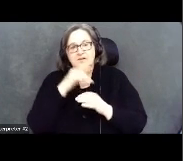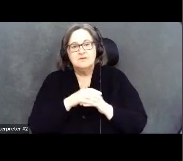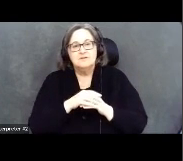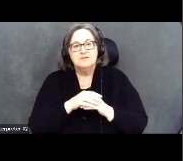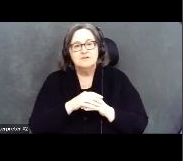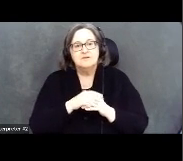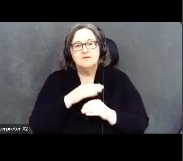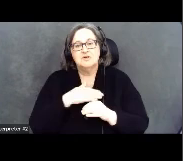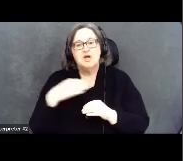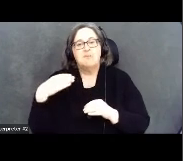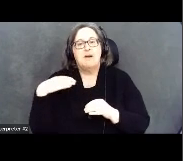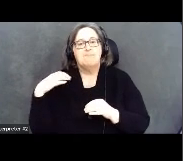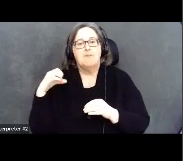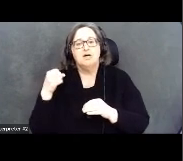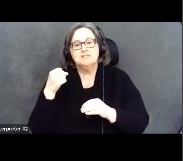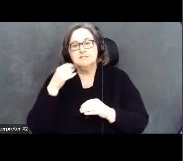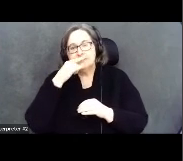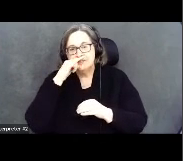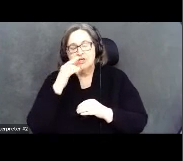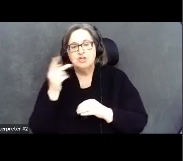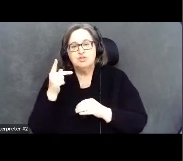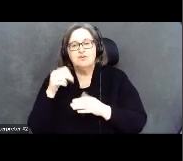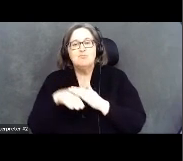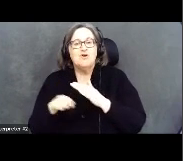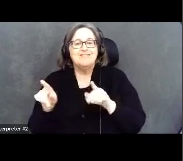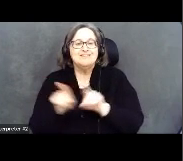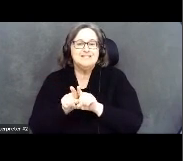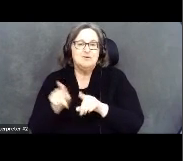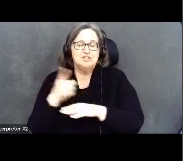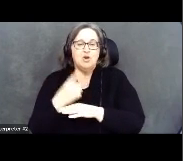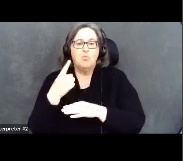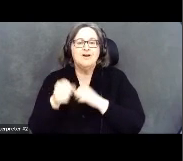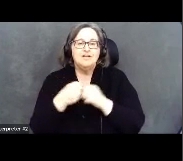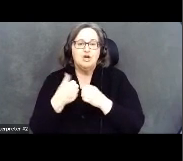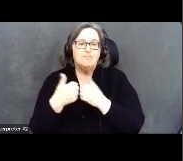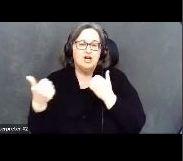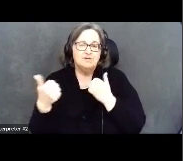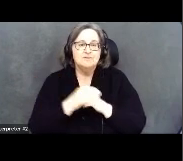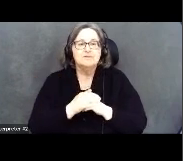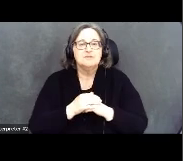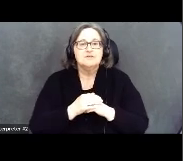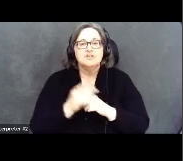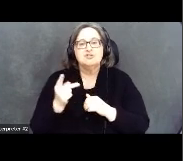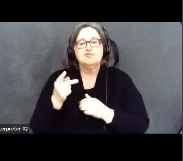my boss’ kid. They were both born on the same day, a year apart from each other. They hang out a lot.